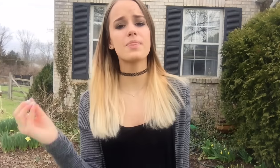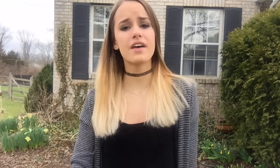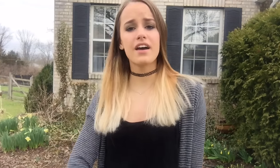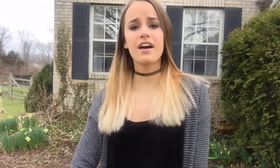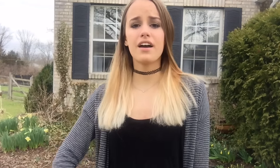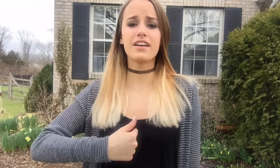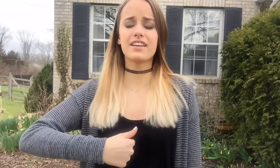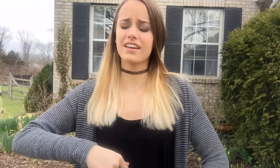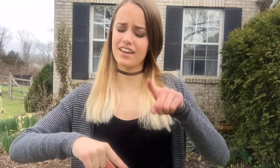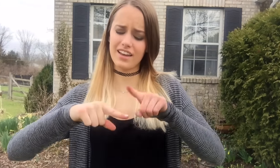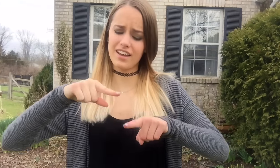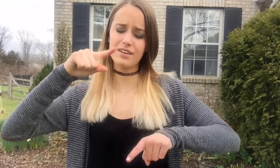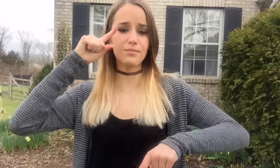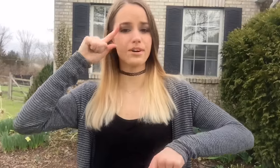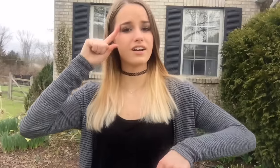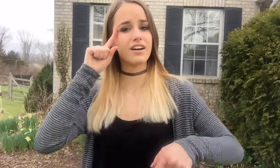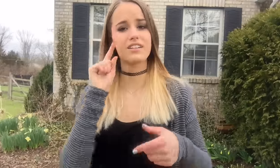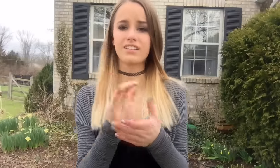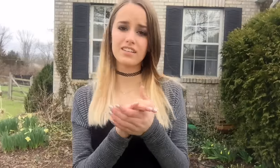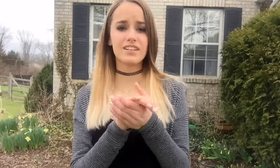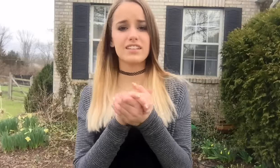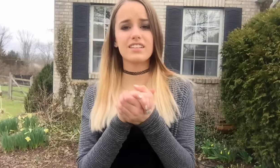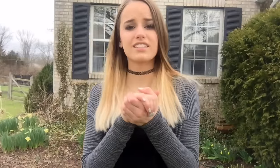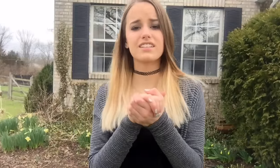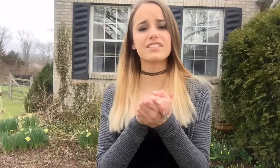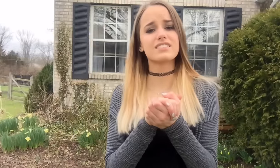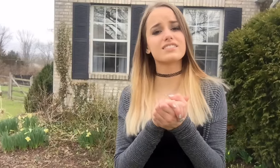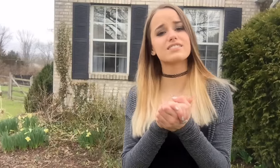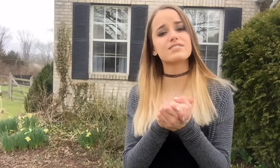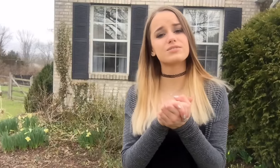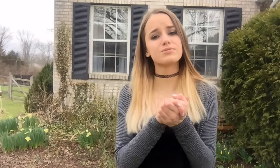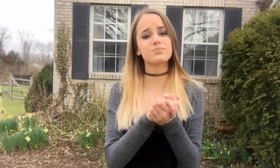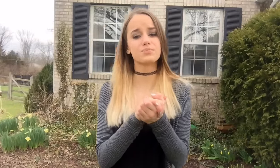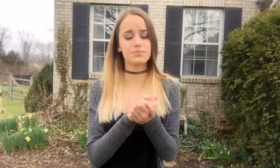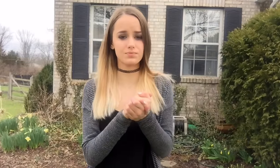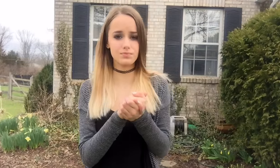And I can't believe